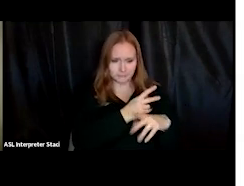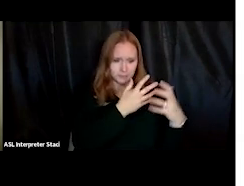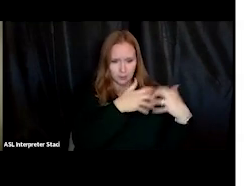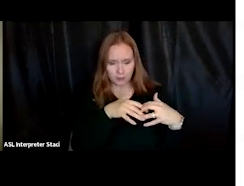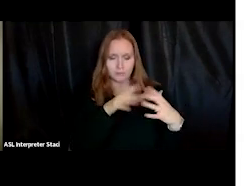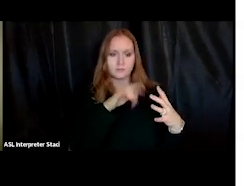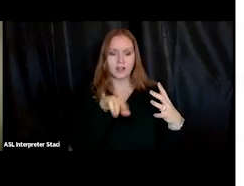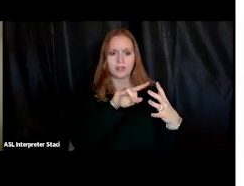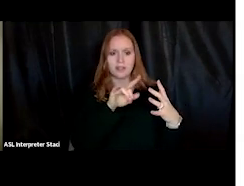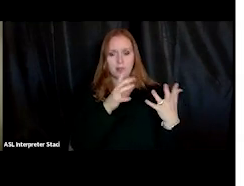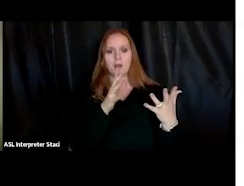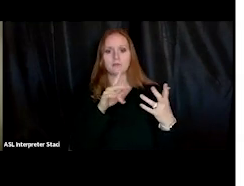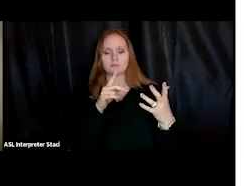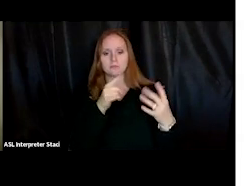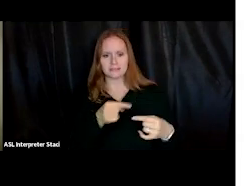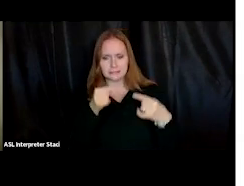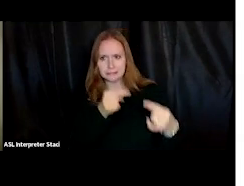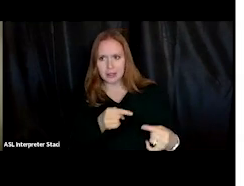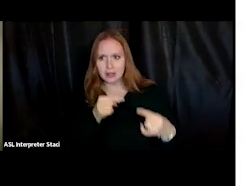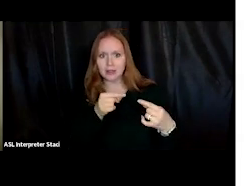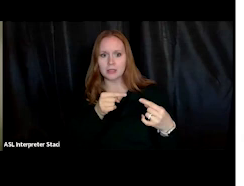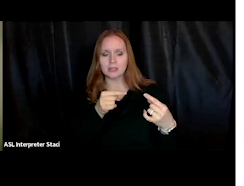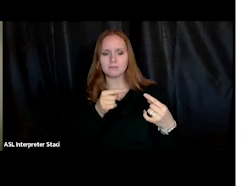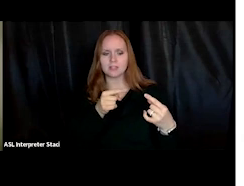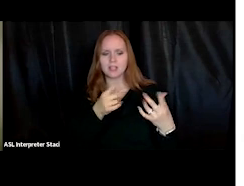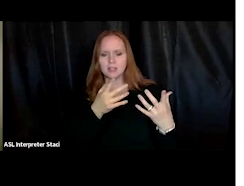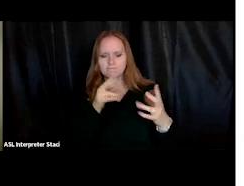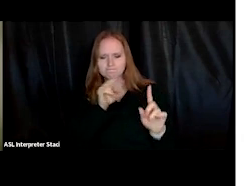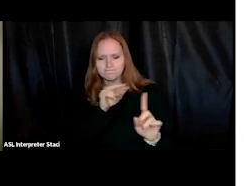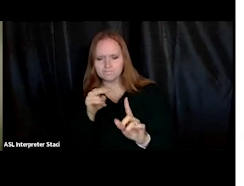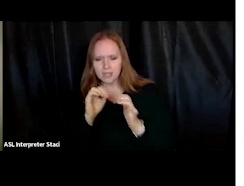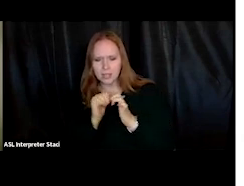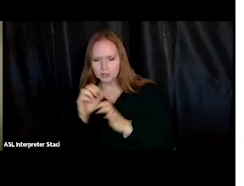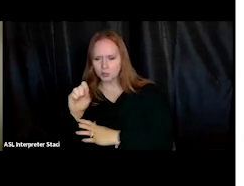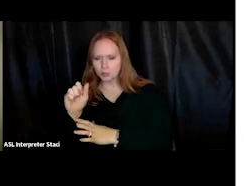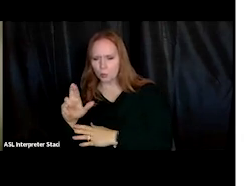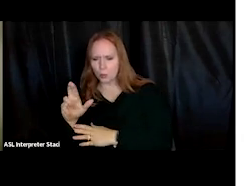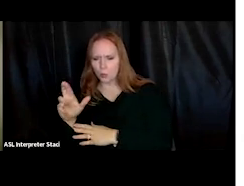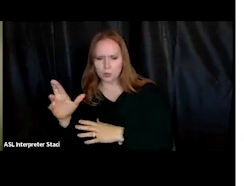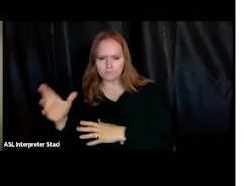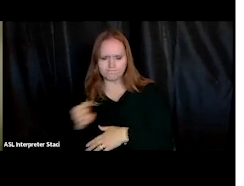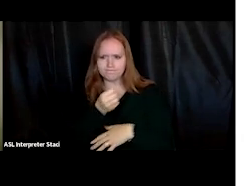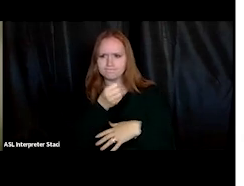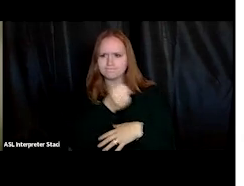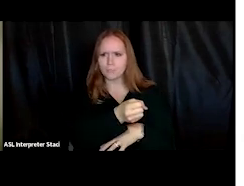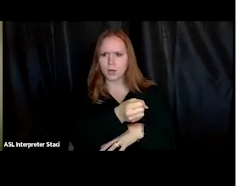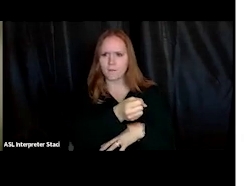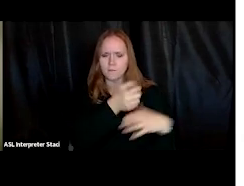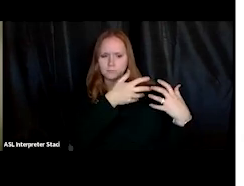we then look at how SOAR can be integrated into the project as a tool to increase income growth